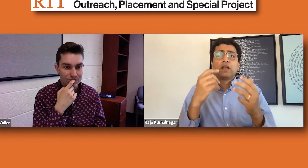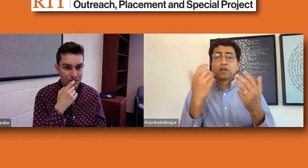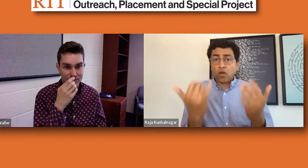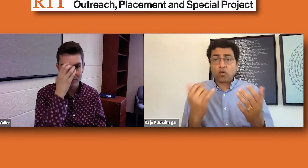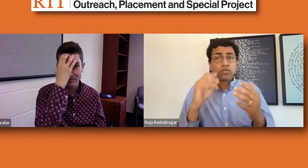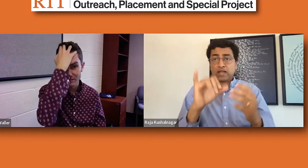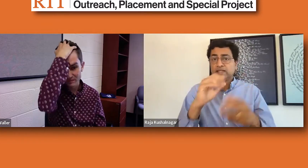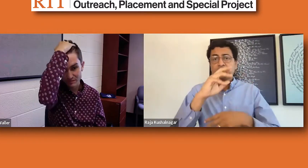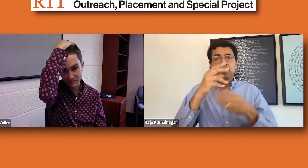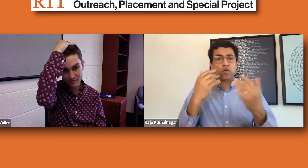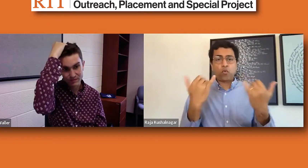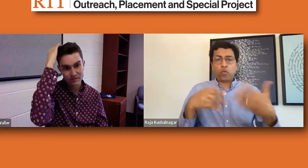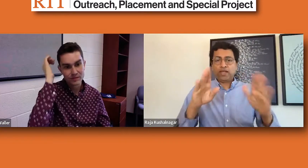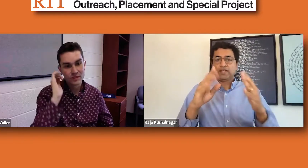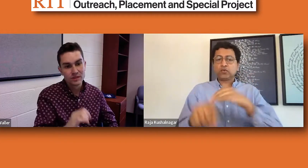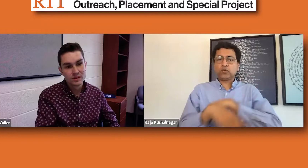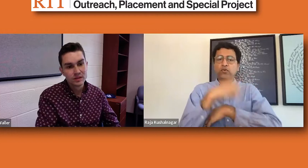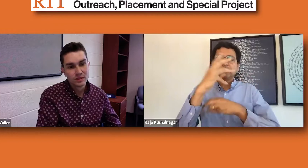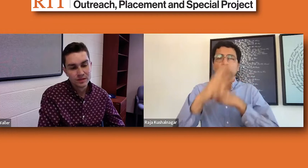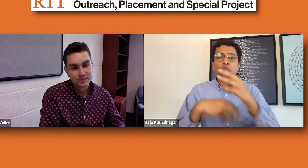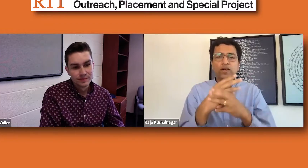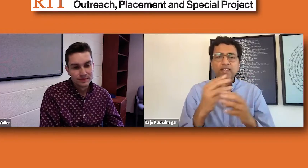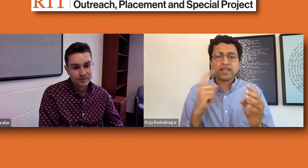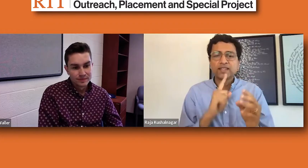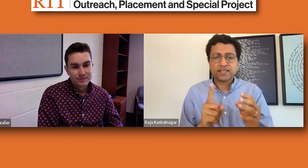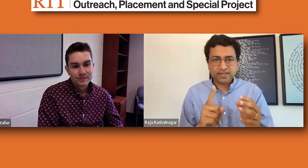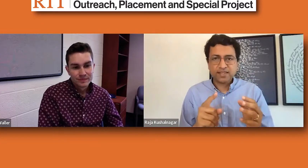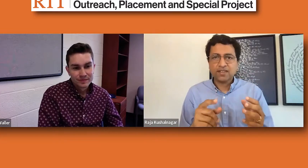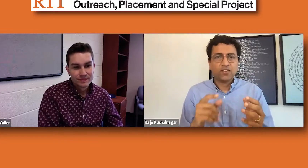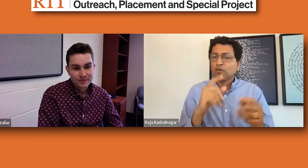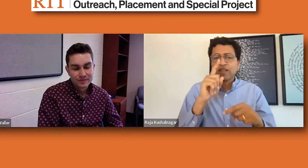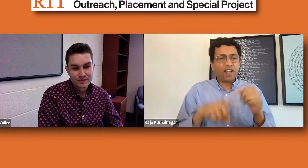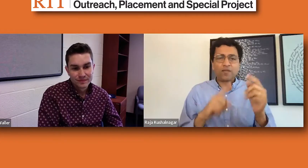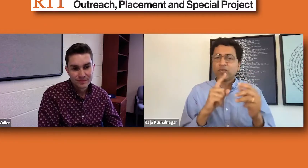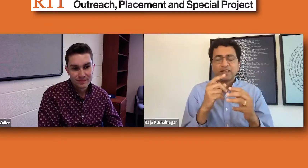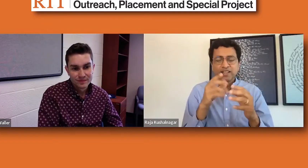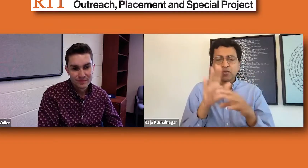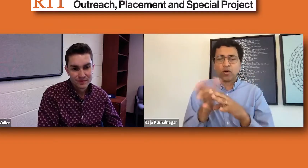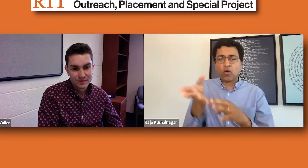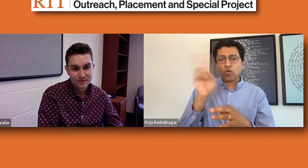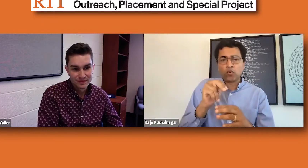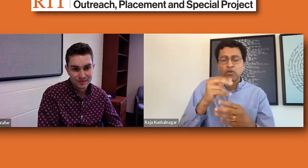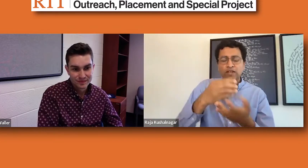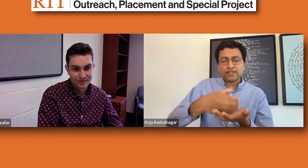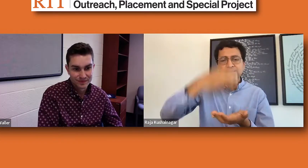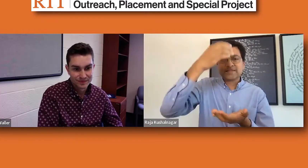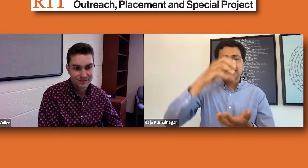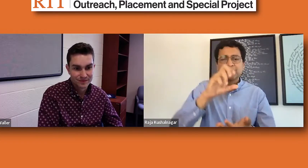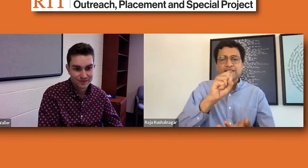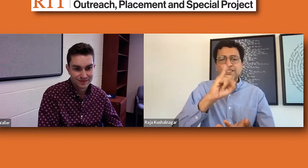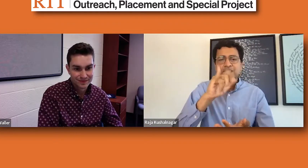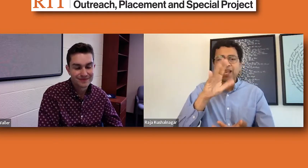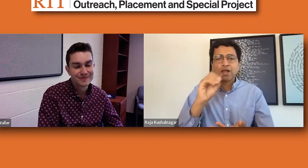And I think that's today's world. You can't be your own silo of information.